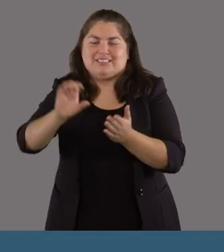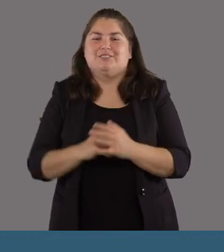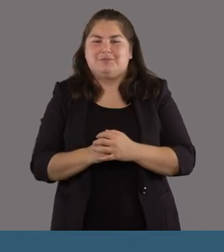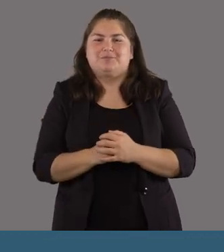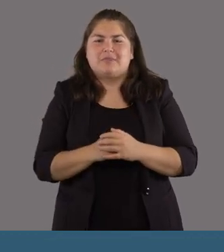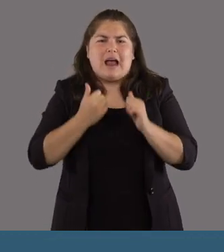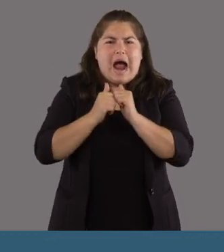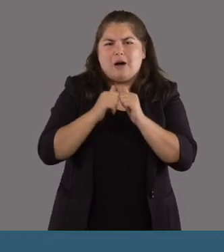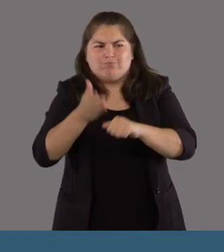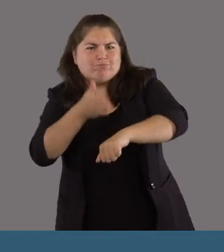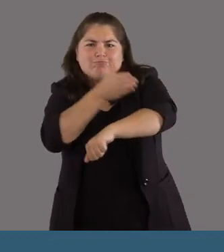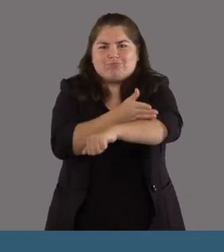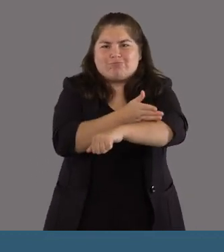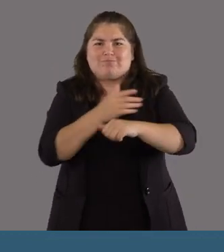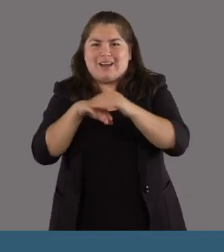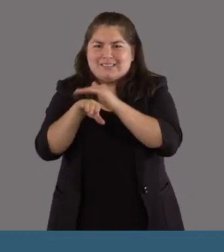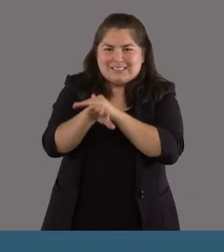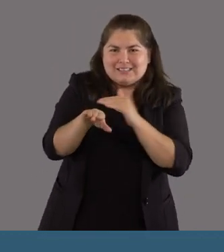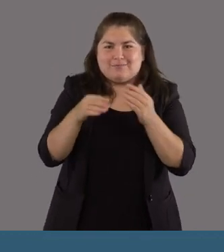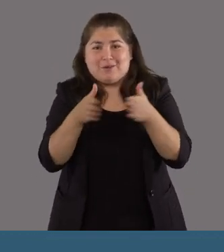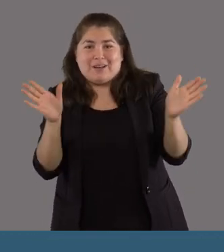and * how to improve access to public funding